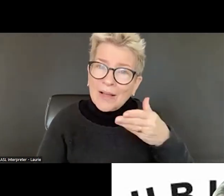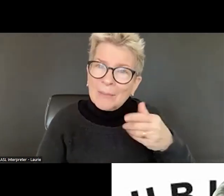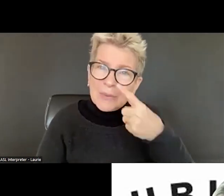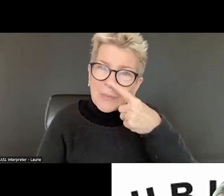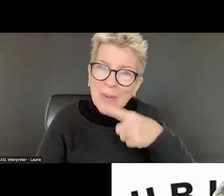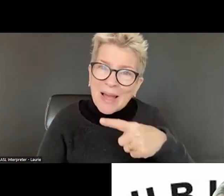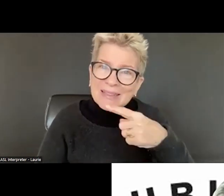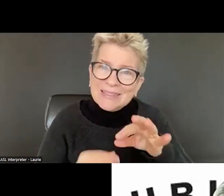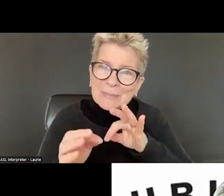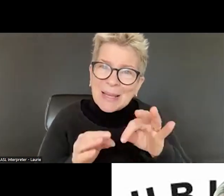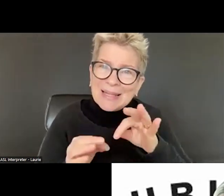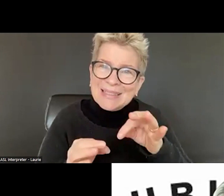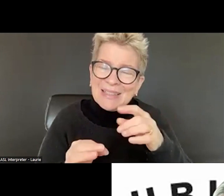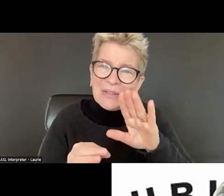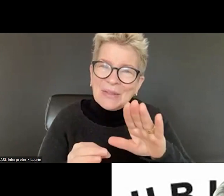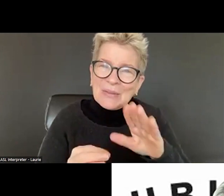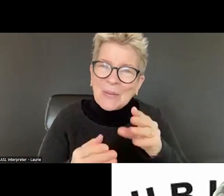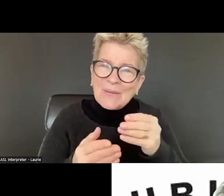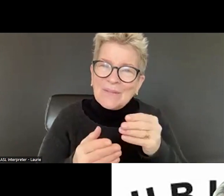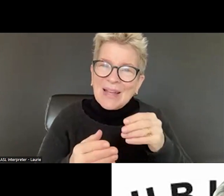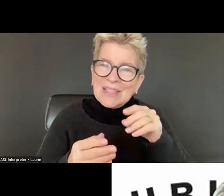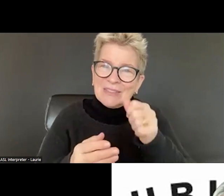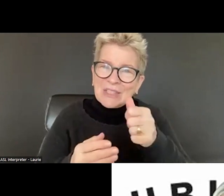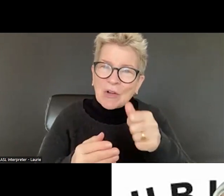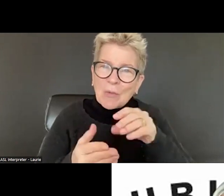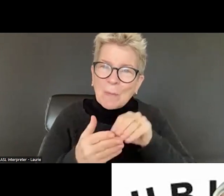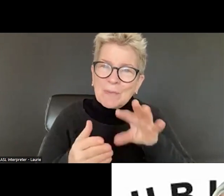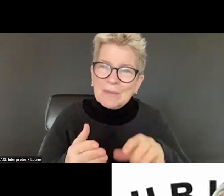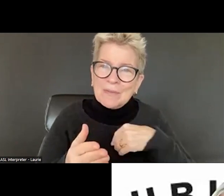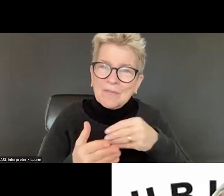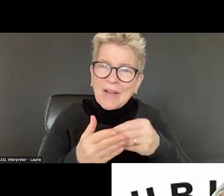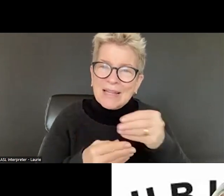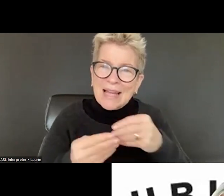your experience with financial education as a student? Absolutely. So I'm a product of